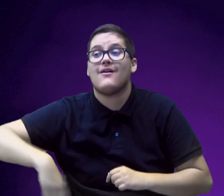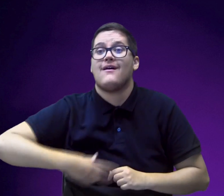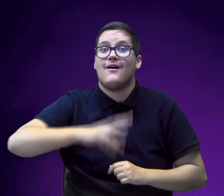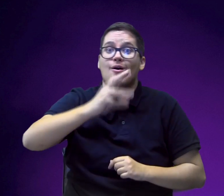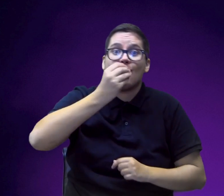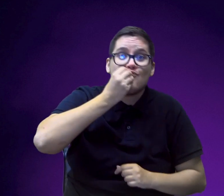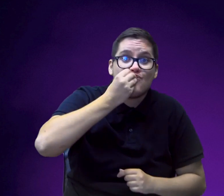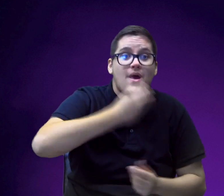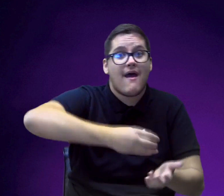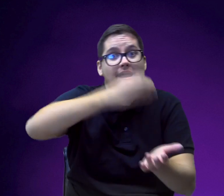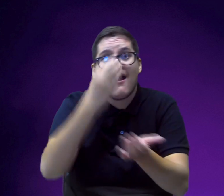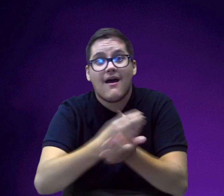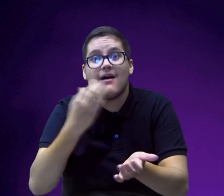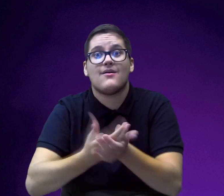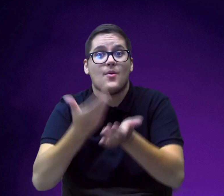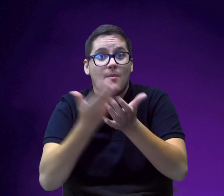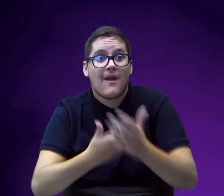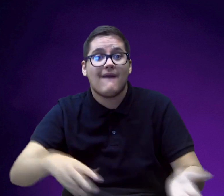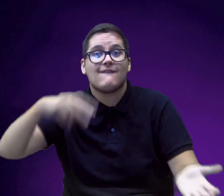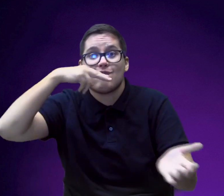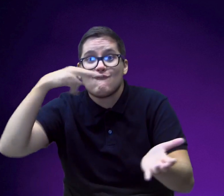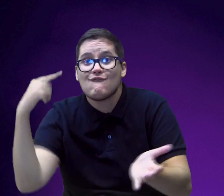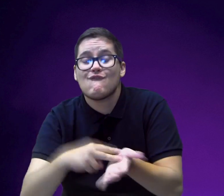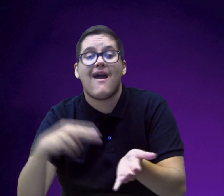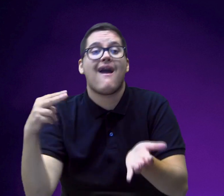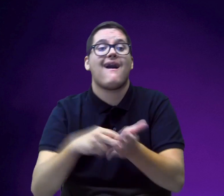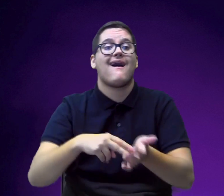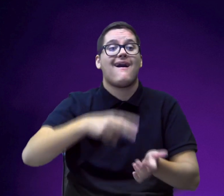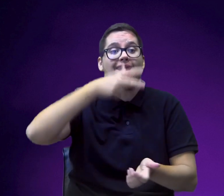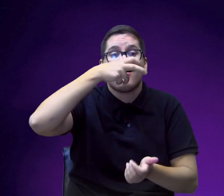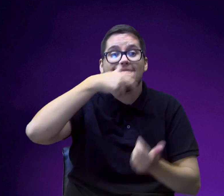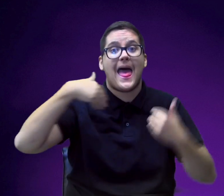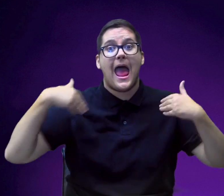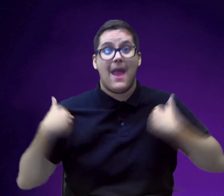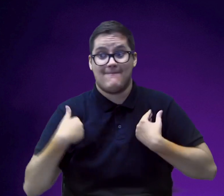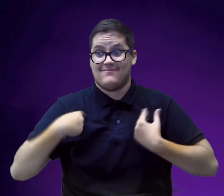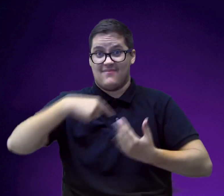Food, cups, spoons, forks, insects, nor animals.